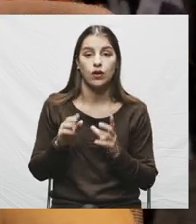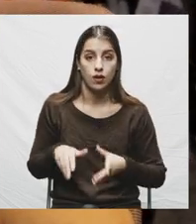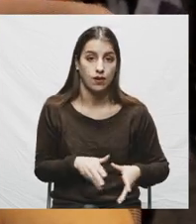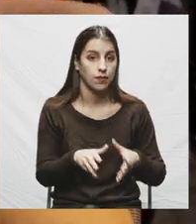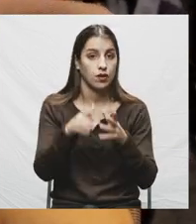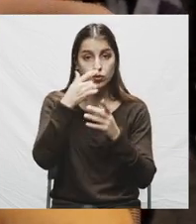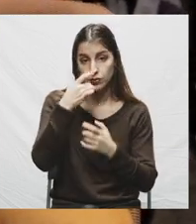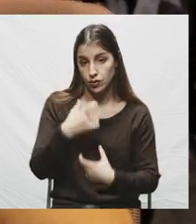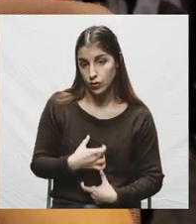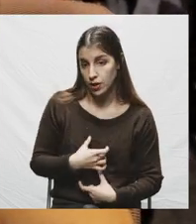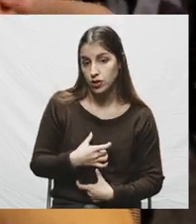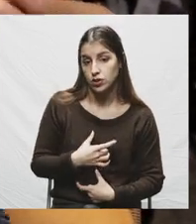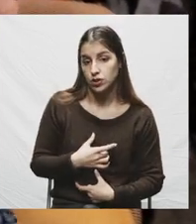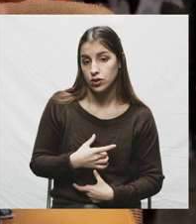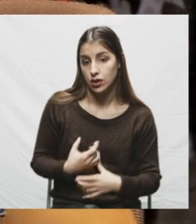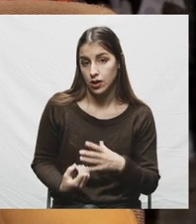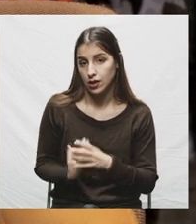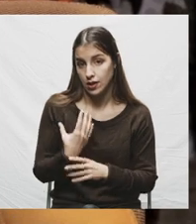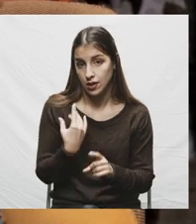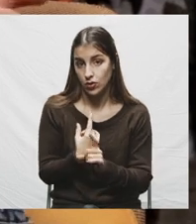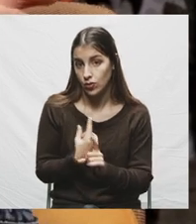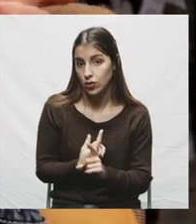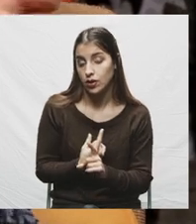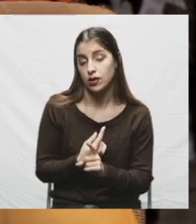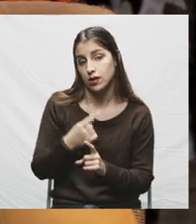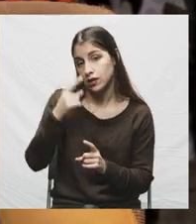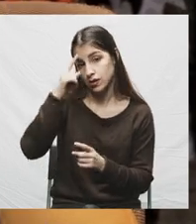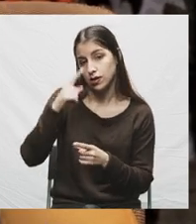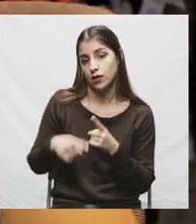ways, as creators, suddenly… [compression gesture]